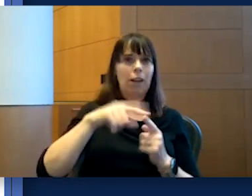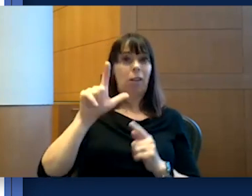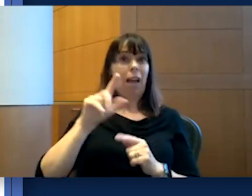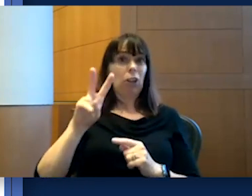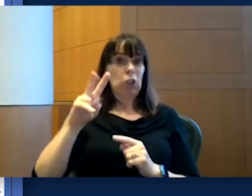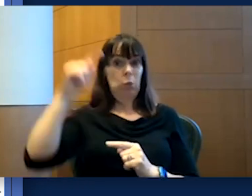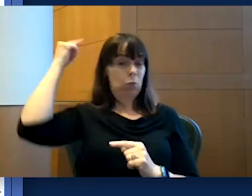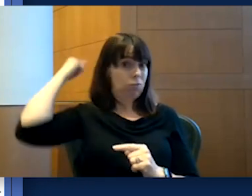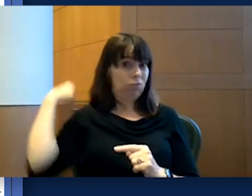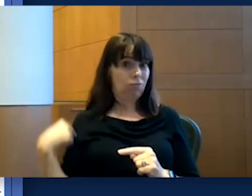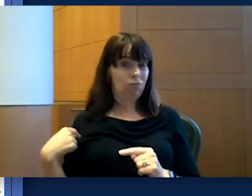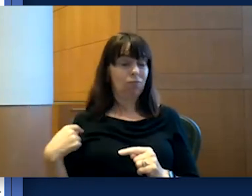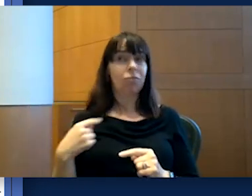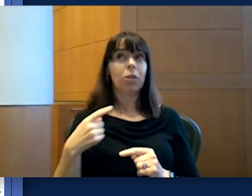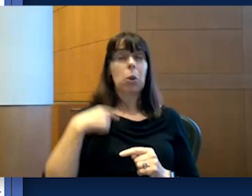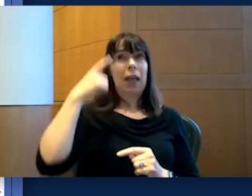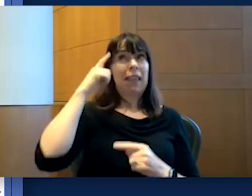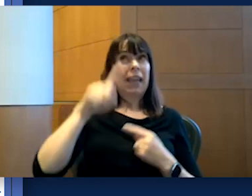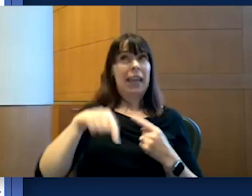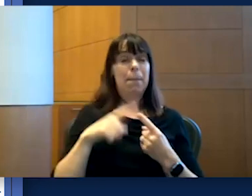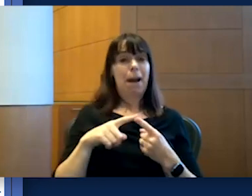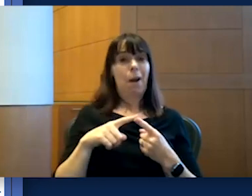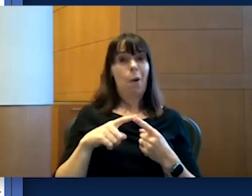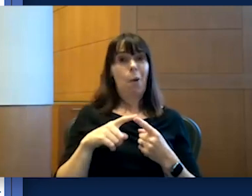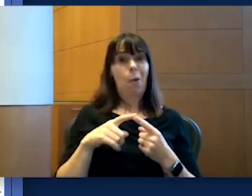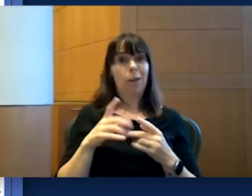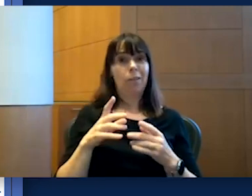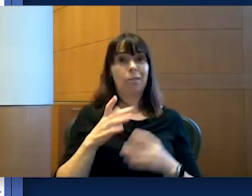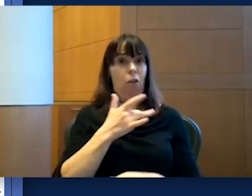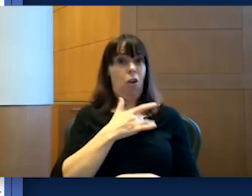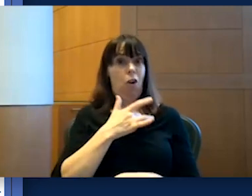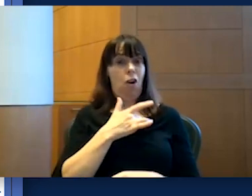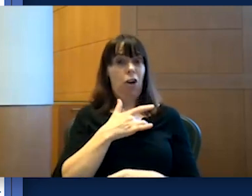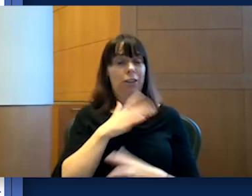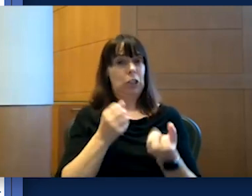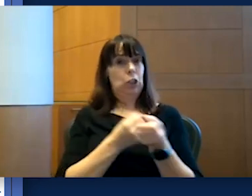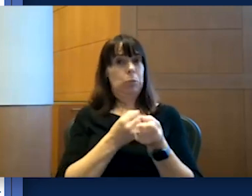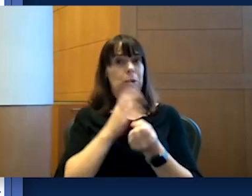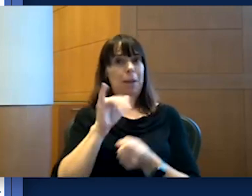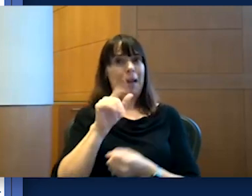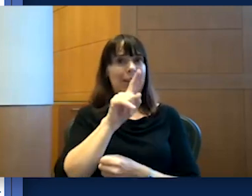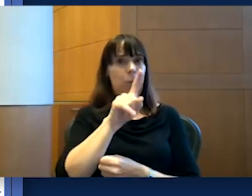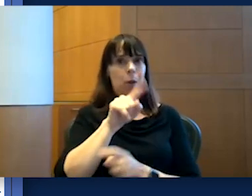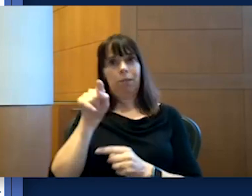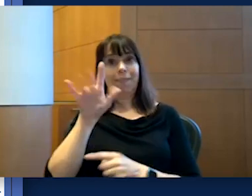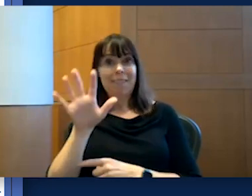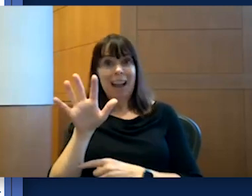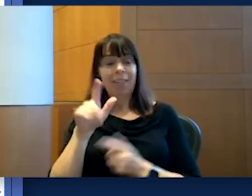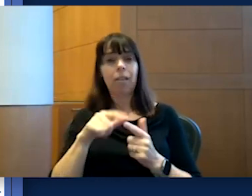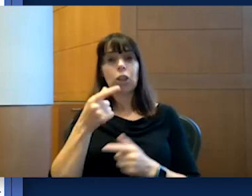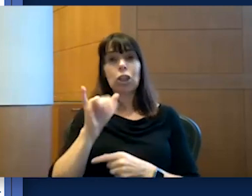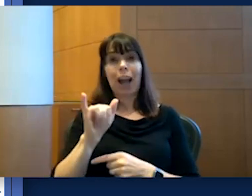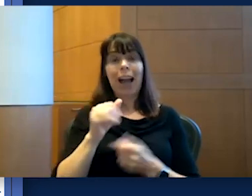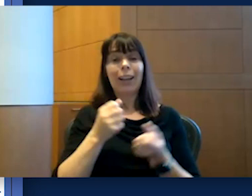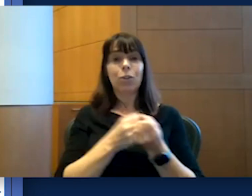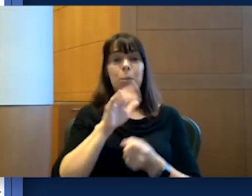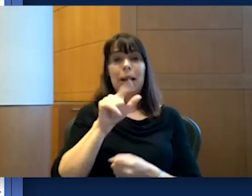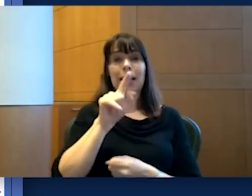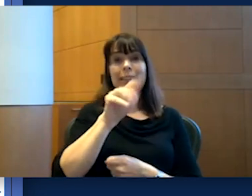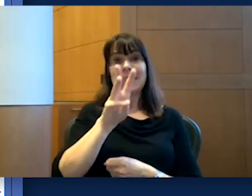It is supported by the sympathetic chain ganglia primarily found in the T1-L2 region. Pornl, heart is supported by T1-5 and the GI tract T6-T11. Heart being important because if your blood pressure goes down you need it to be able to support and in fuse important organs. The GI tract plays into AD a little bit.